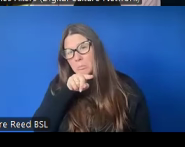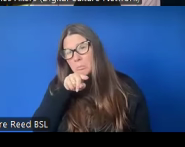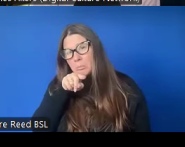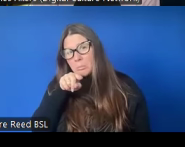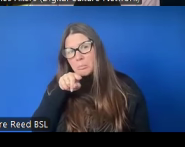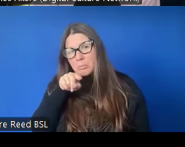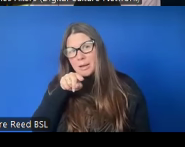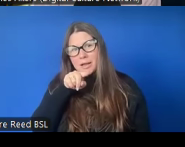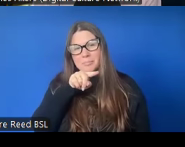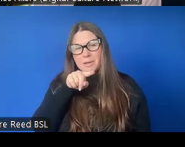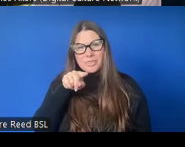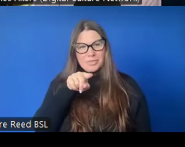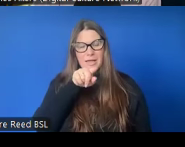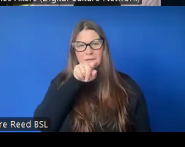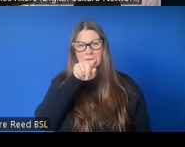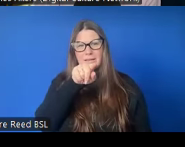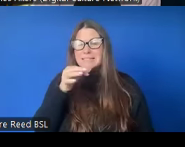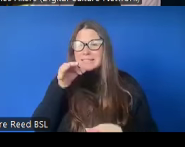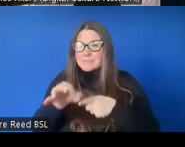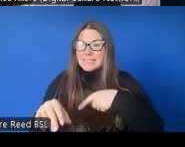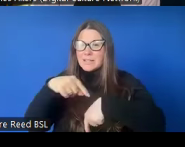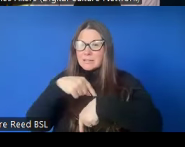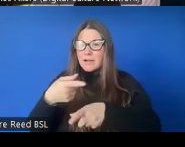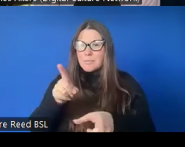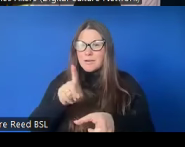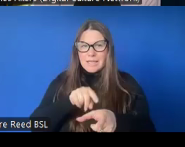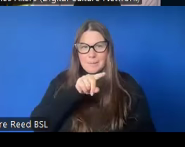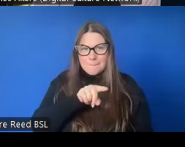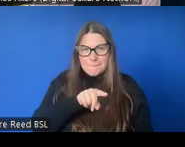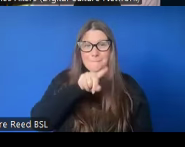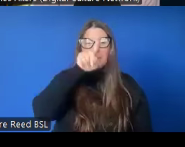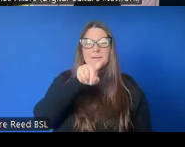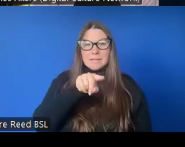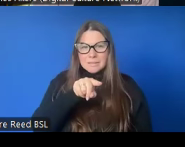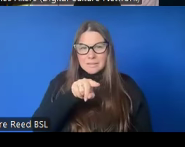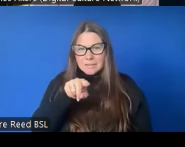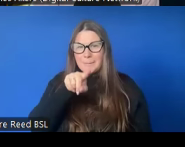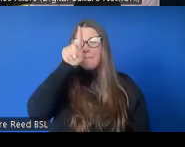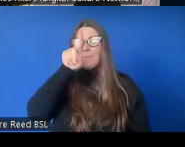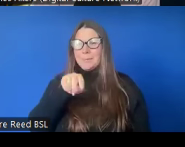Certain time of year, there's a spike of interest in horses. Does anybody know what this spike is?